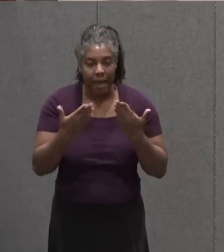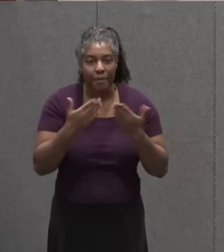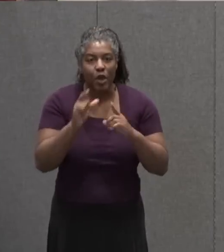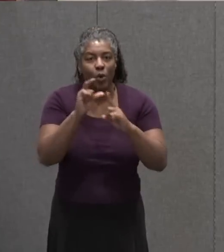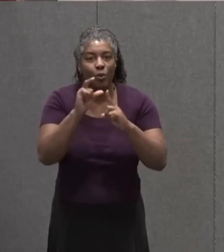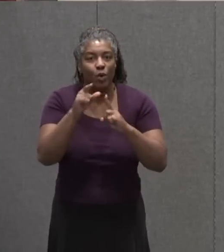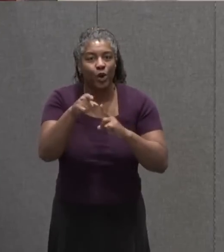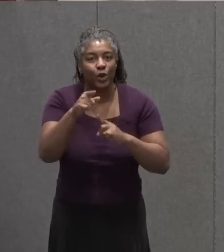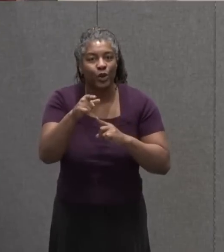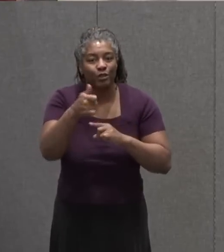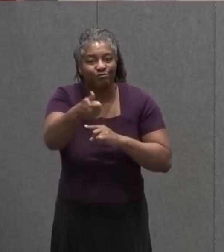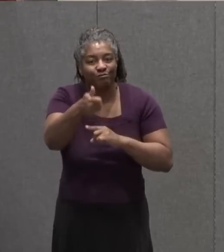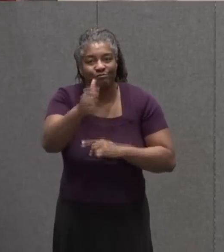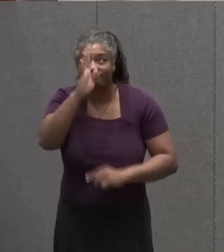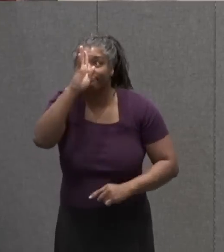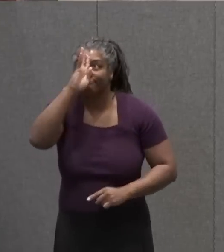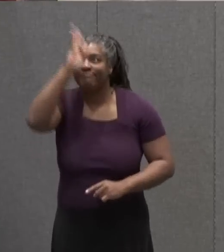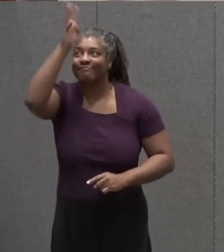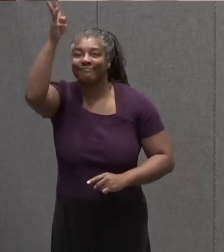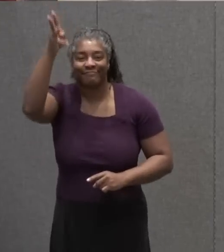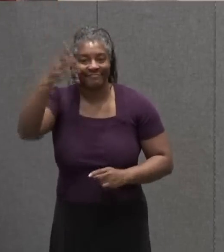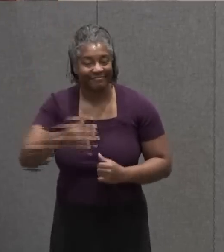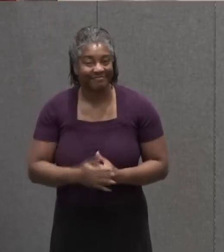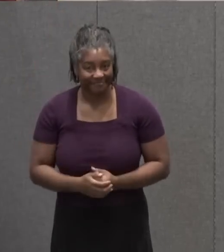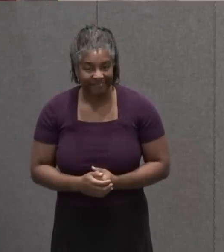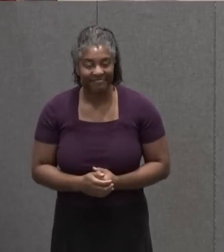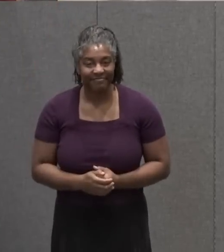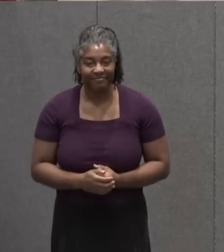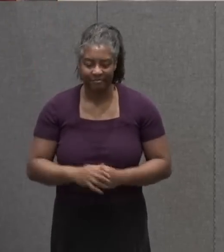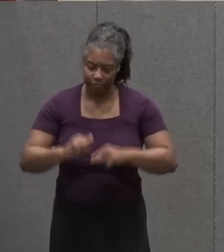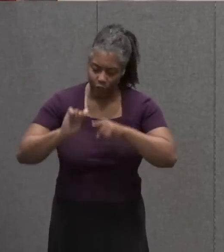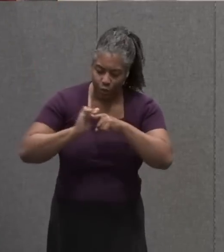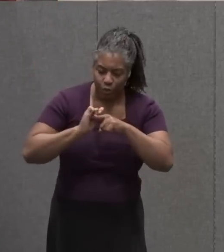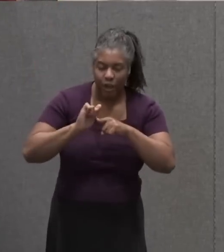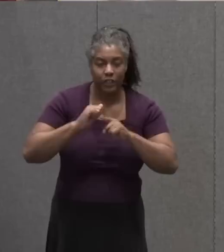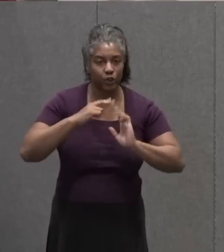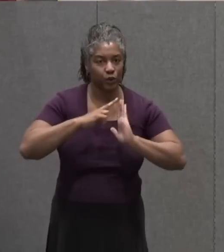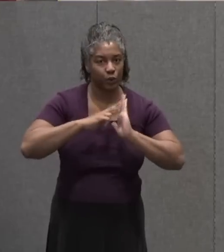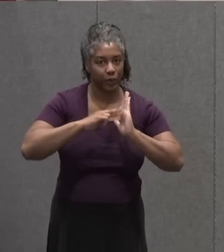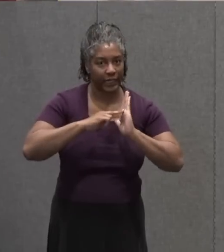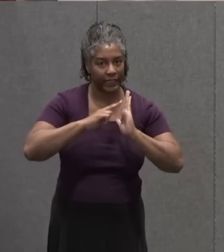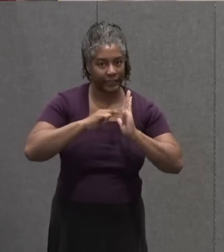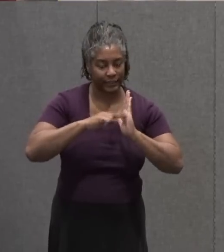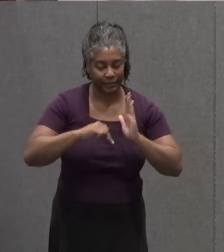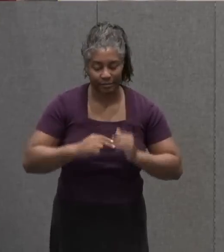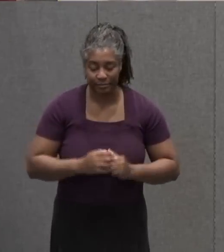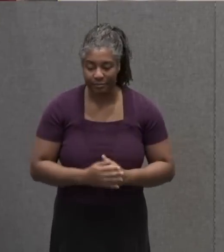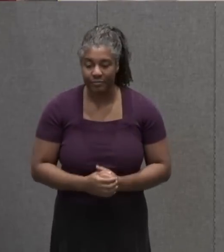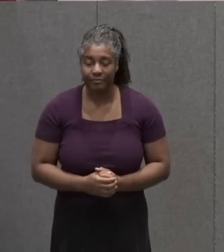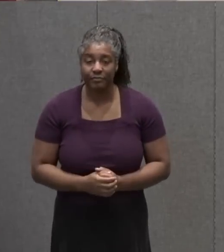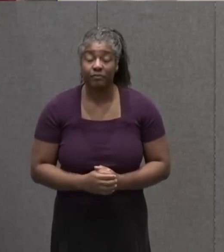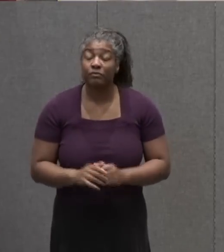your decoding skills for reading or you could also say a word